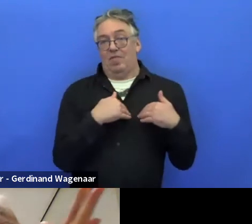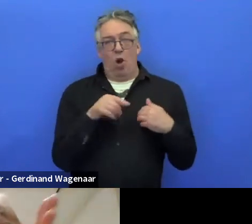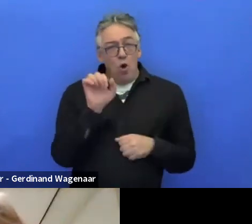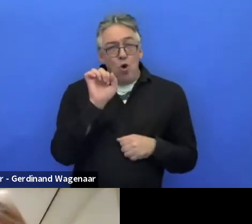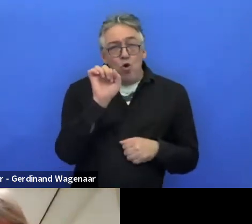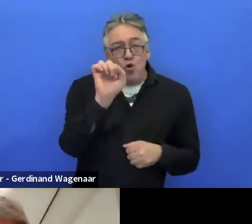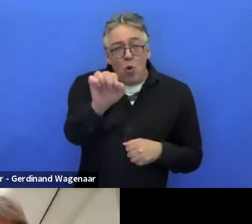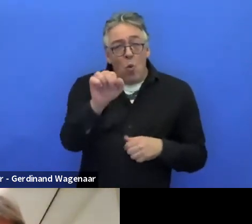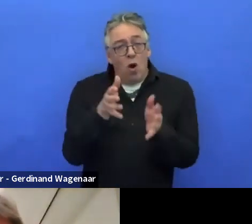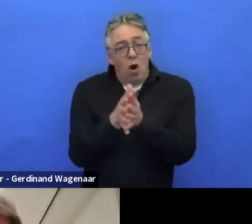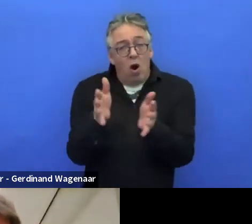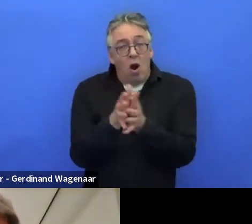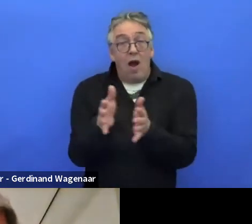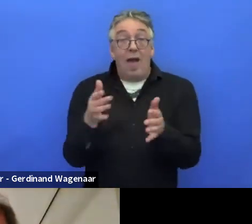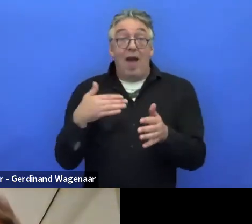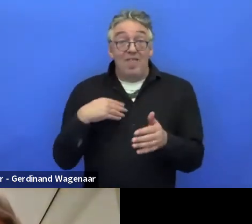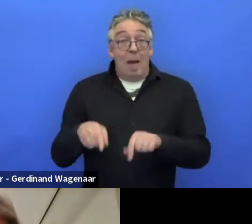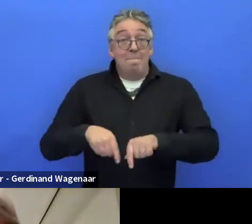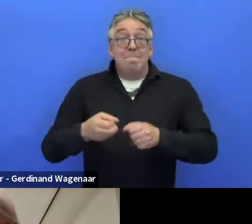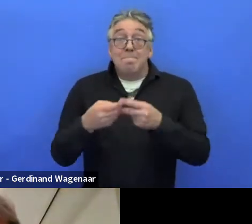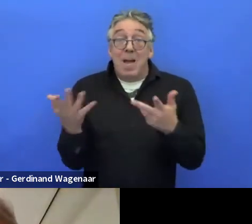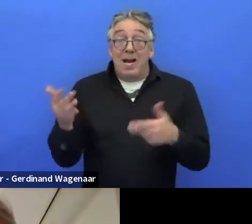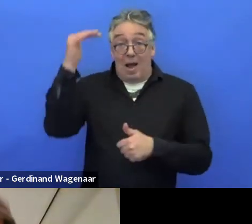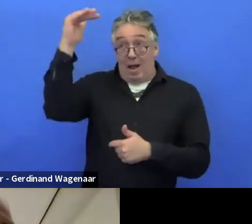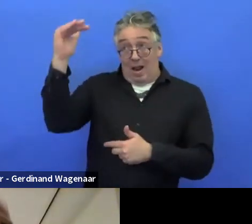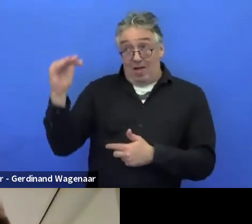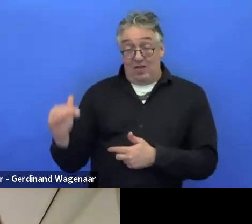it involves levels of accountability and many breaches of the CRPD